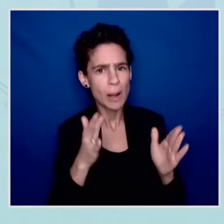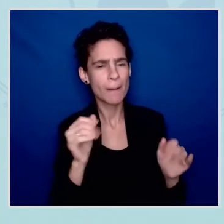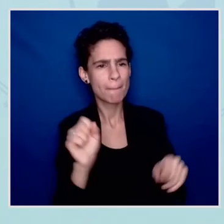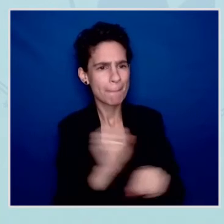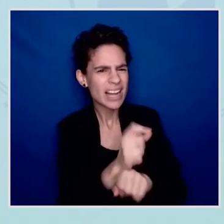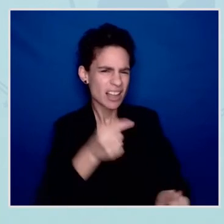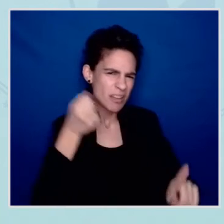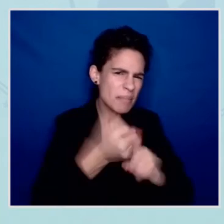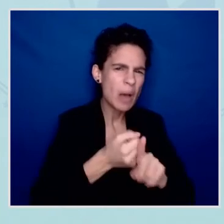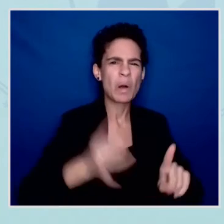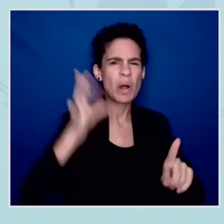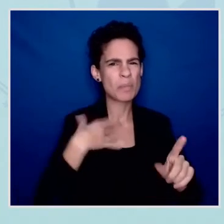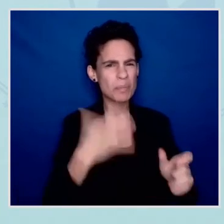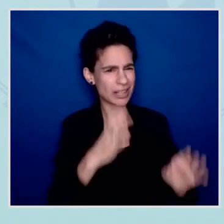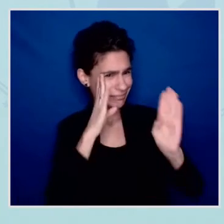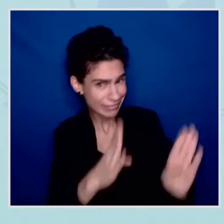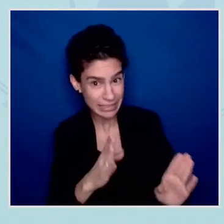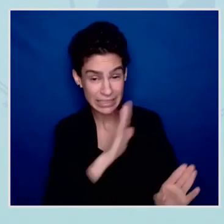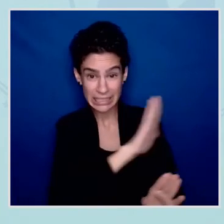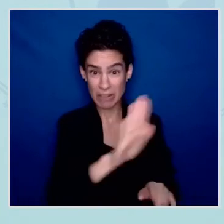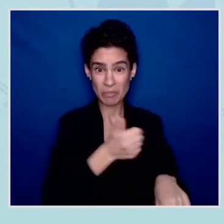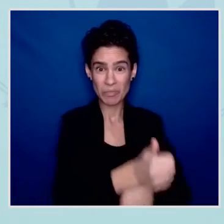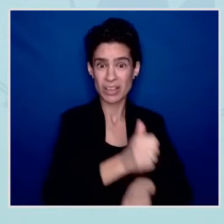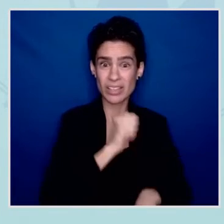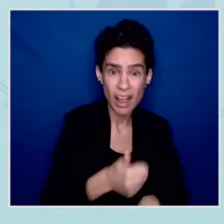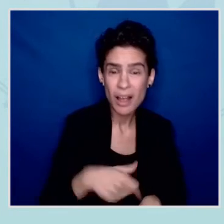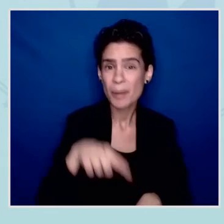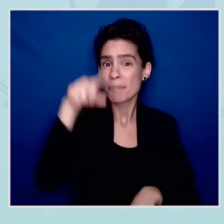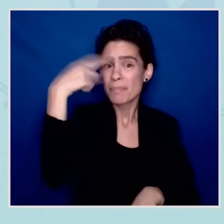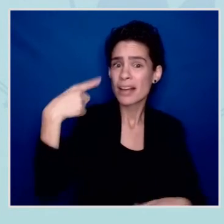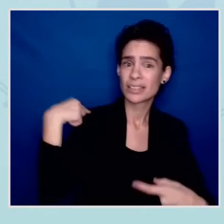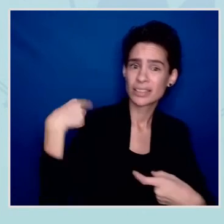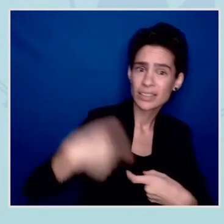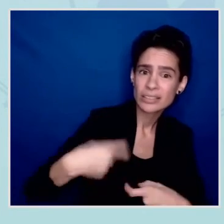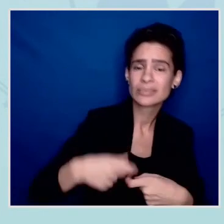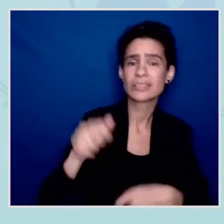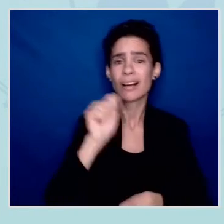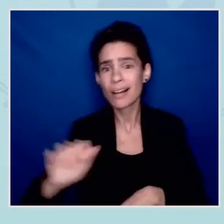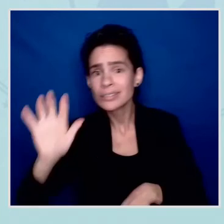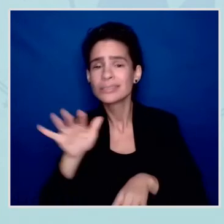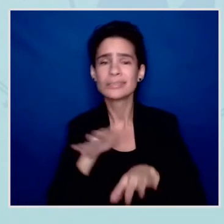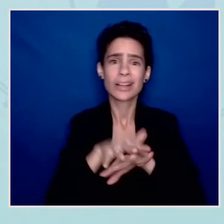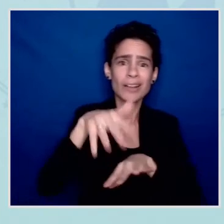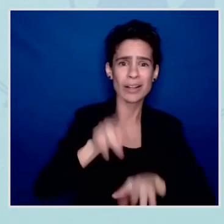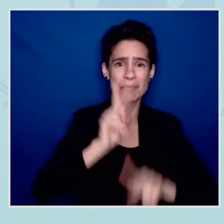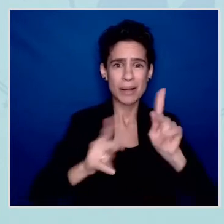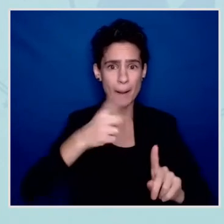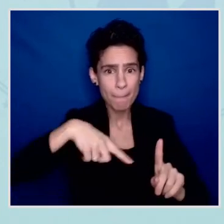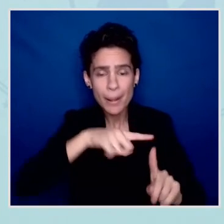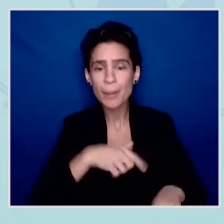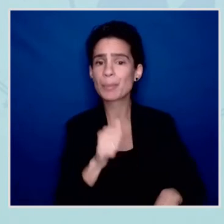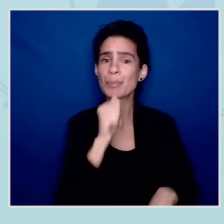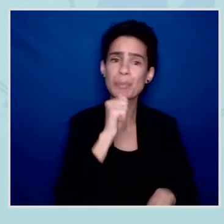WHAT MY PRIORITIES ARE. FOR DISTRIBUTING THIS EMERGENCY AID SWIFTLY AND EQUITABLY. OUR FOCUS WILL BE ON SMALL BUSINESSES ON MAIN STREET. THAT AREN'T WEALTHY AND WELL- CONNECTED THAT ARE FACING REAL